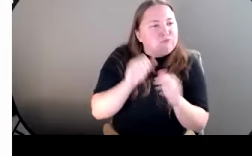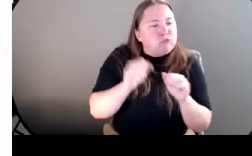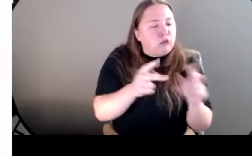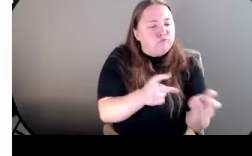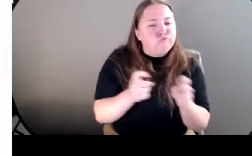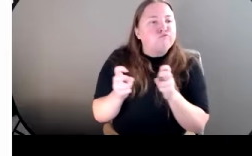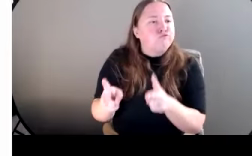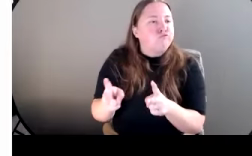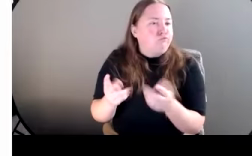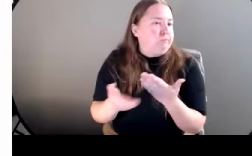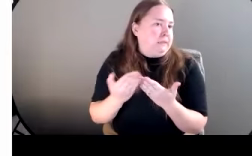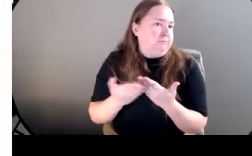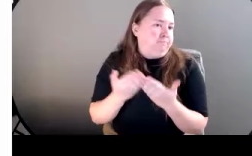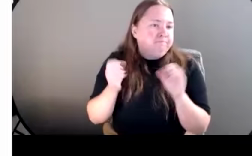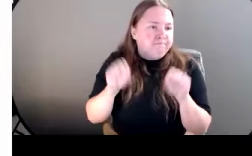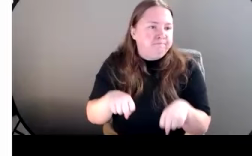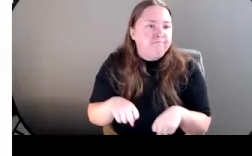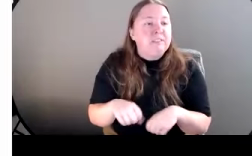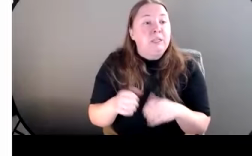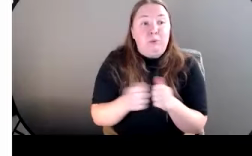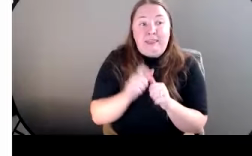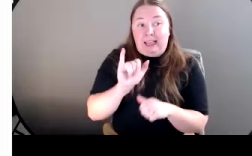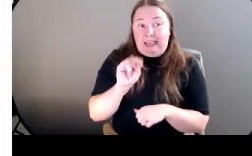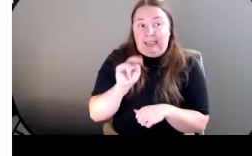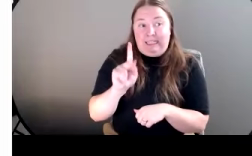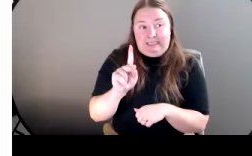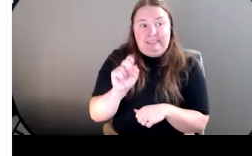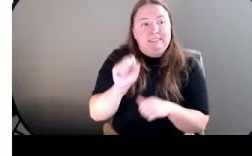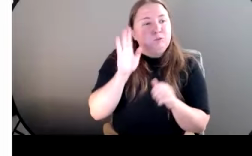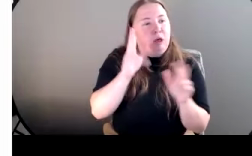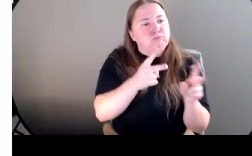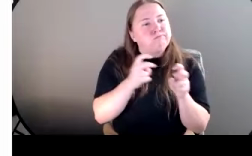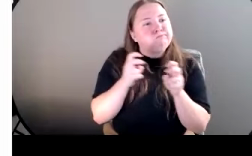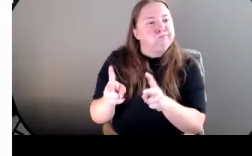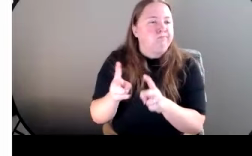It will come over even with the hyperlinks. So there's not too much that you have to do.